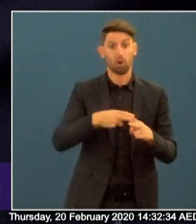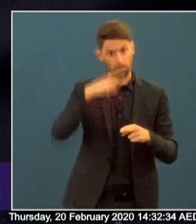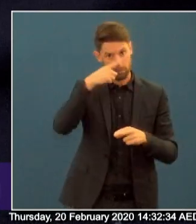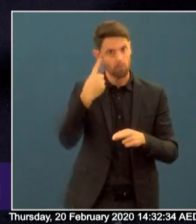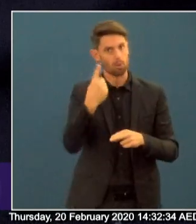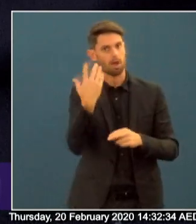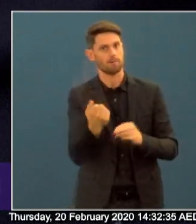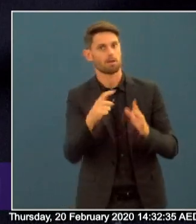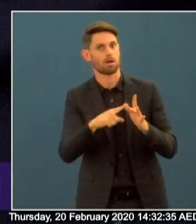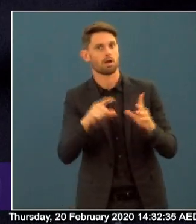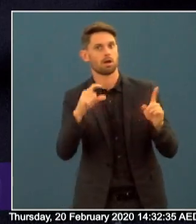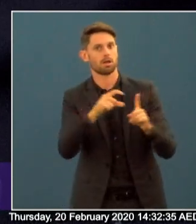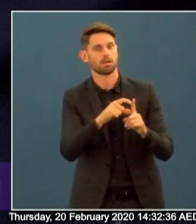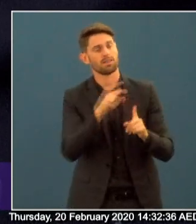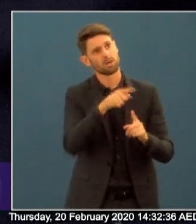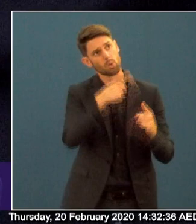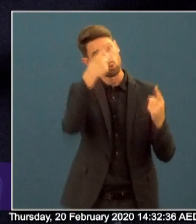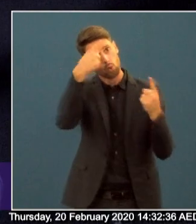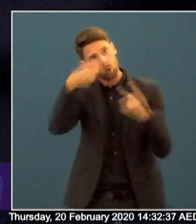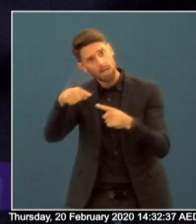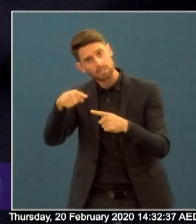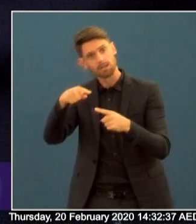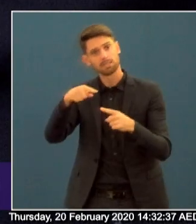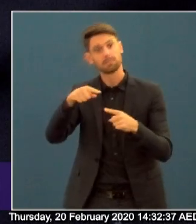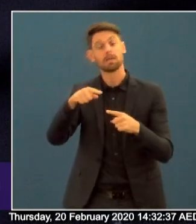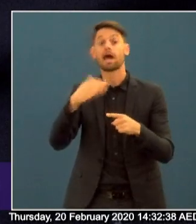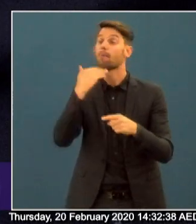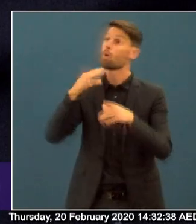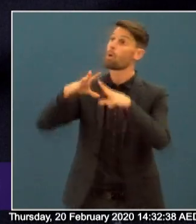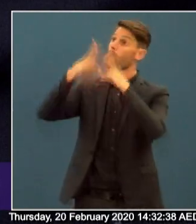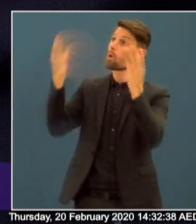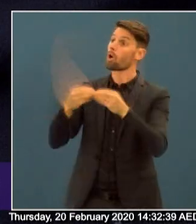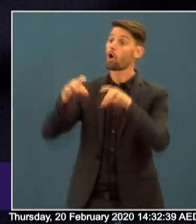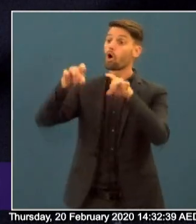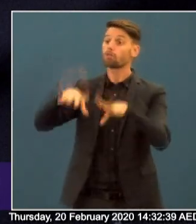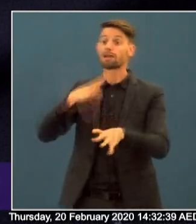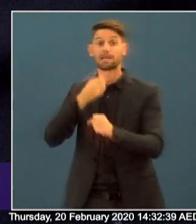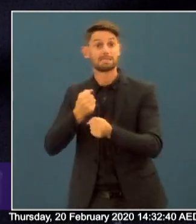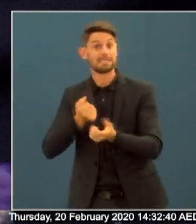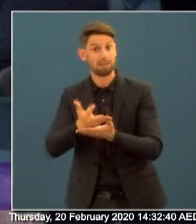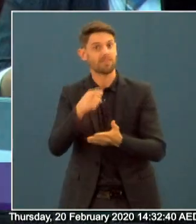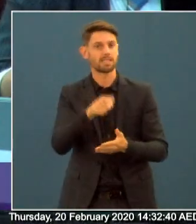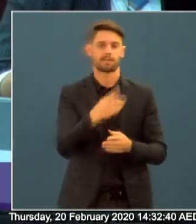representing just over four per cent of the national health expenditure on separations. So what's that telling us, that —